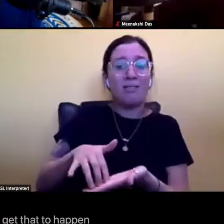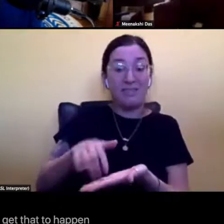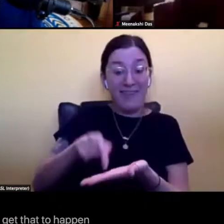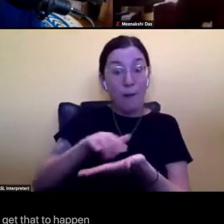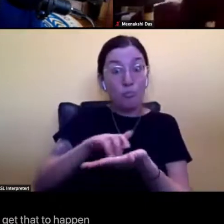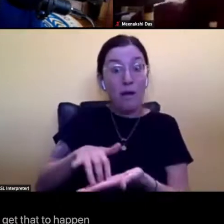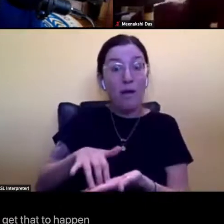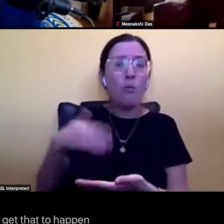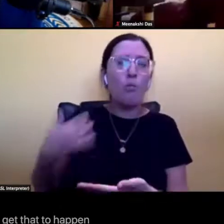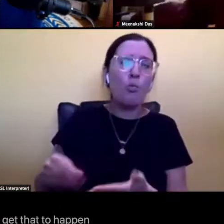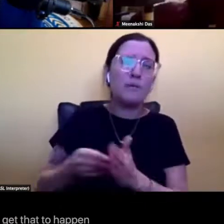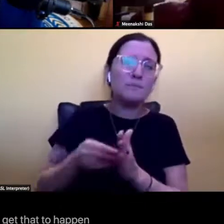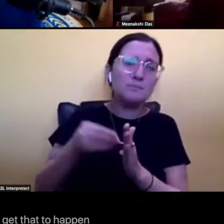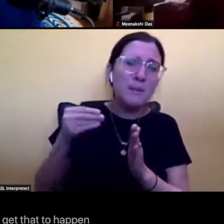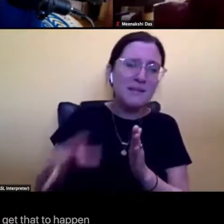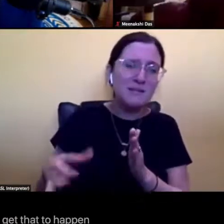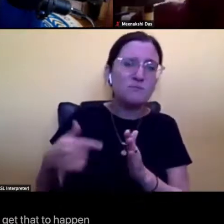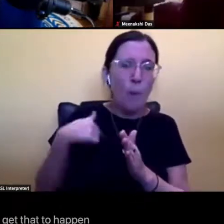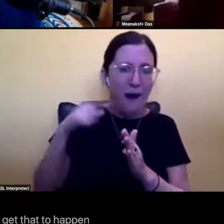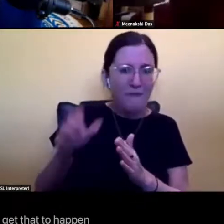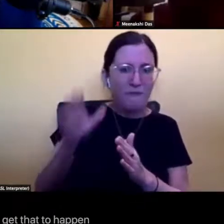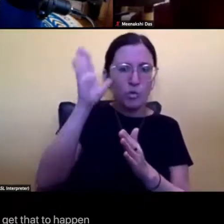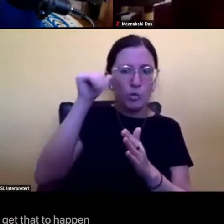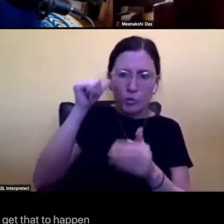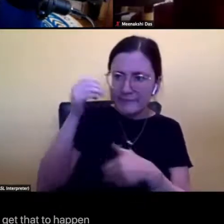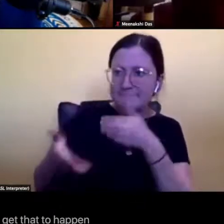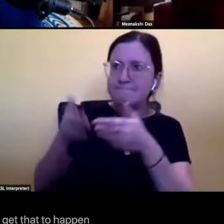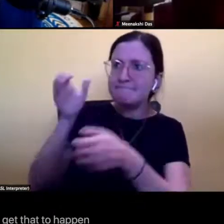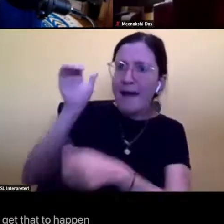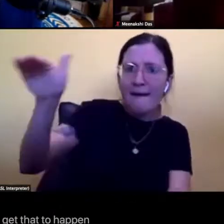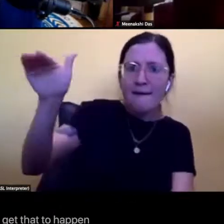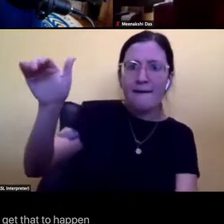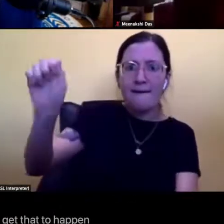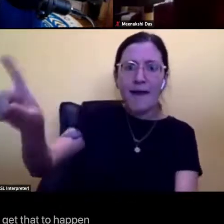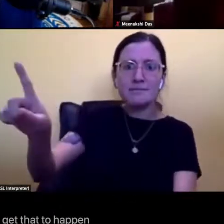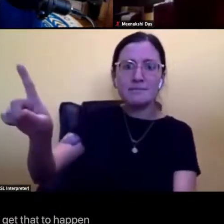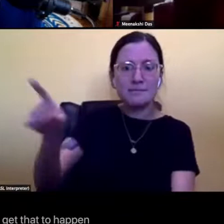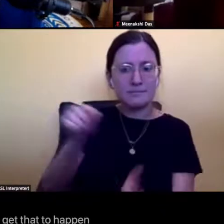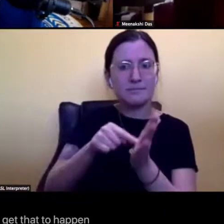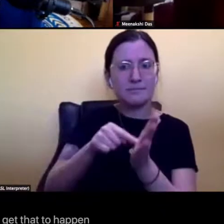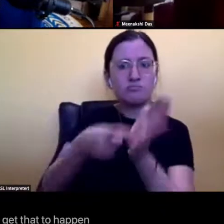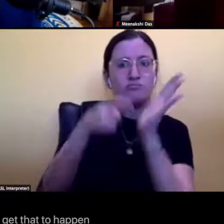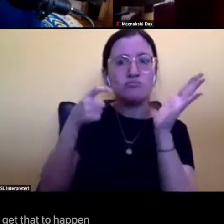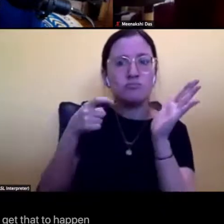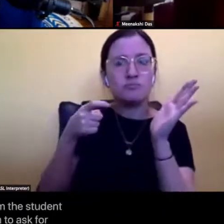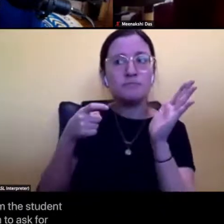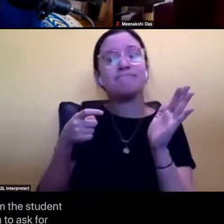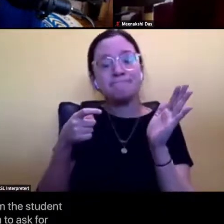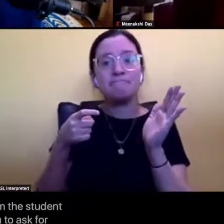on that but when to ask for accommodations come okay so something like double time on an exam,